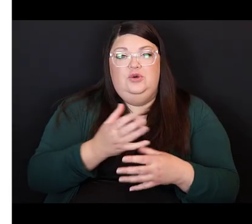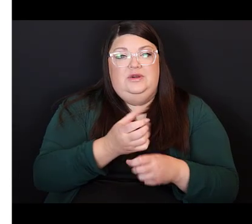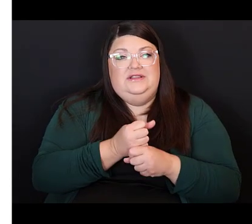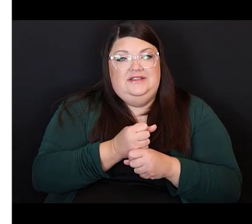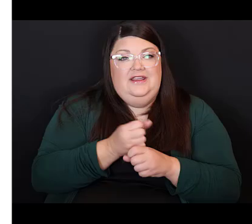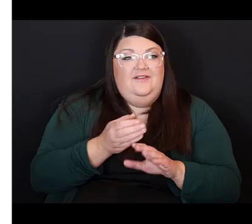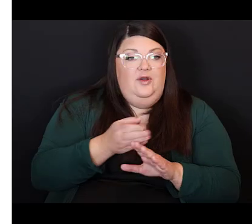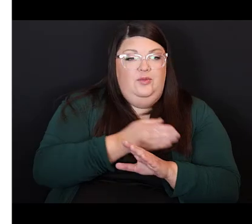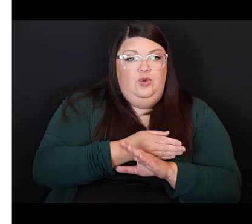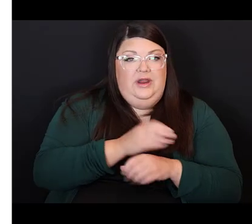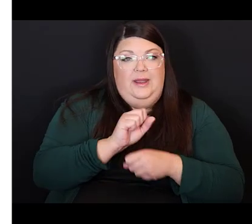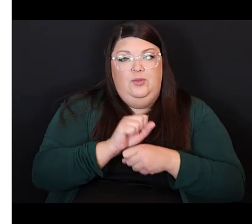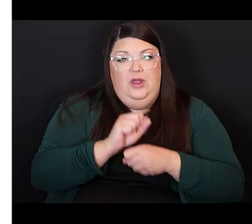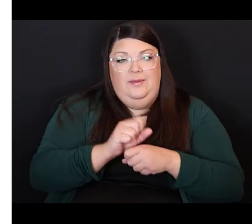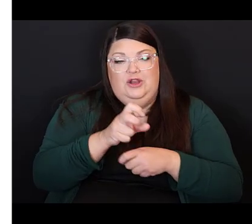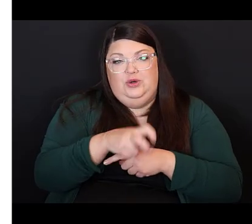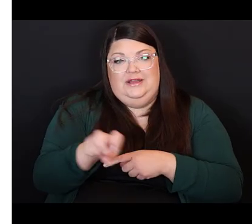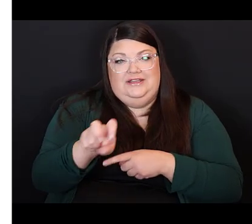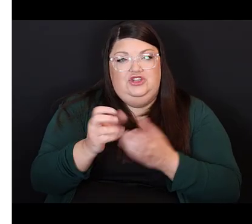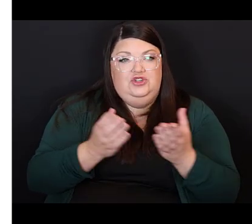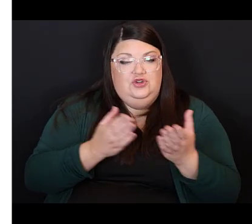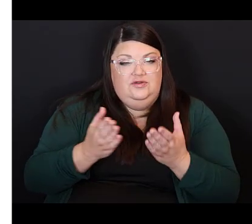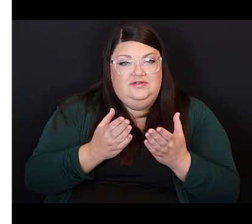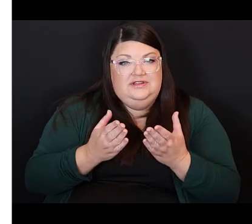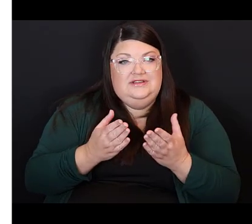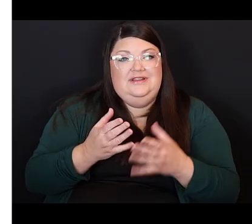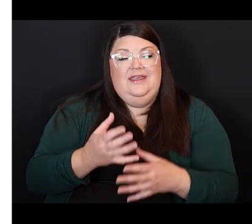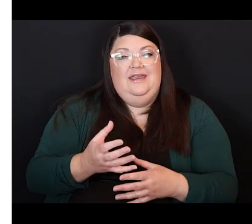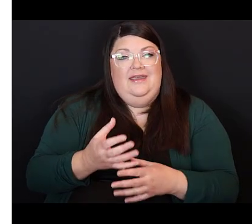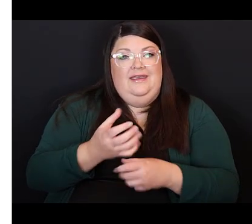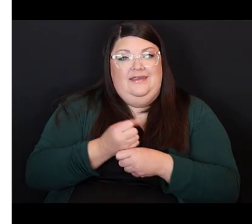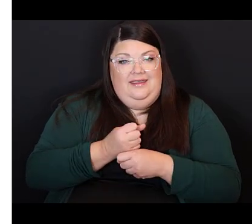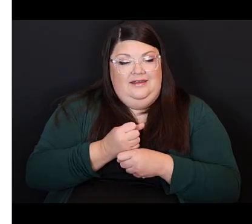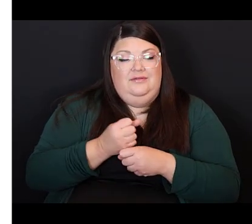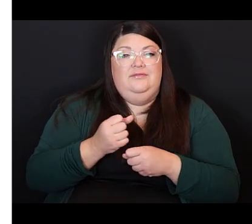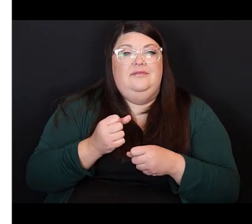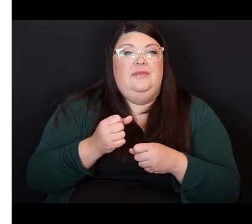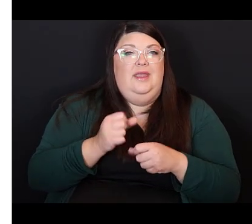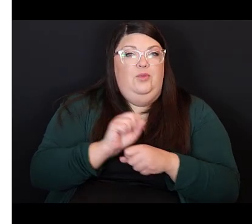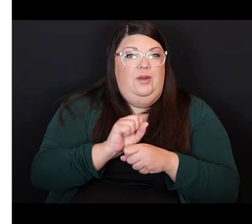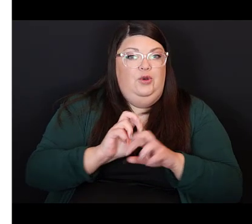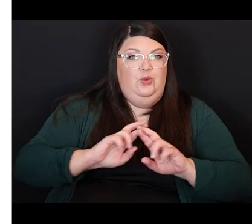receive pre-employment transition services, gain employment readiness skills, and gain